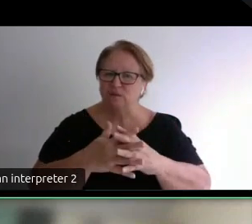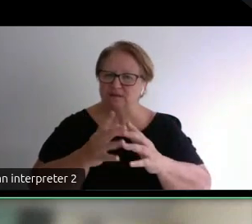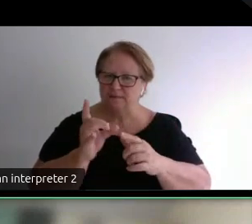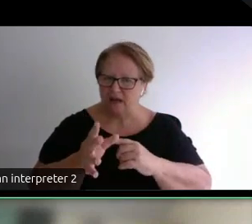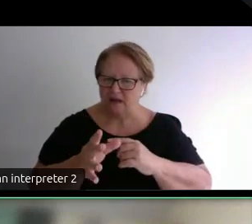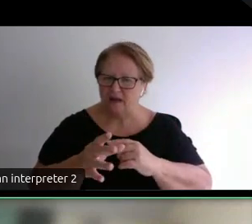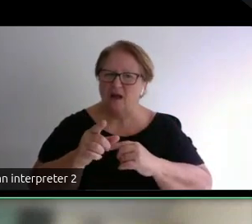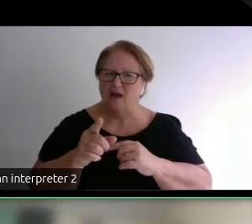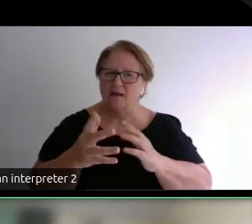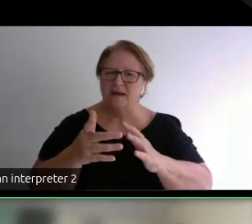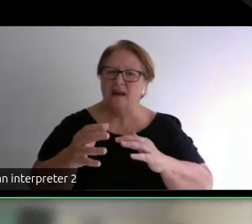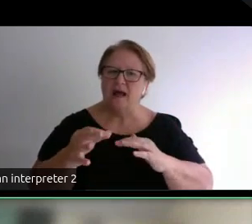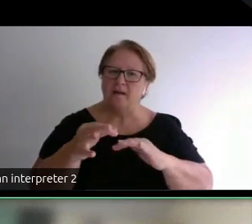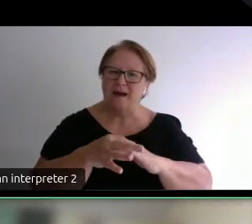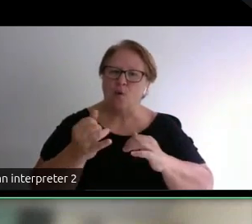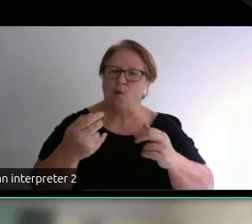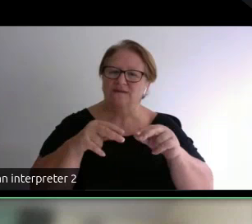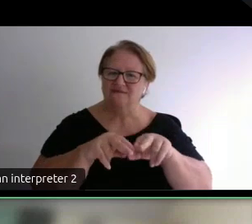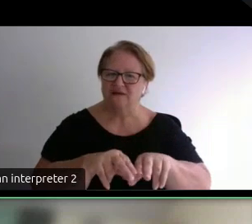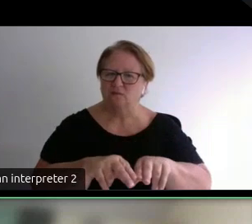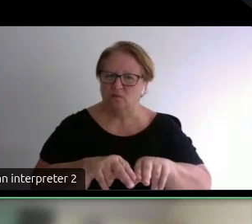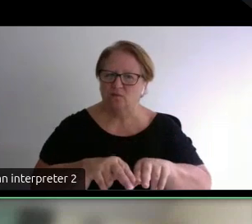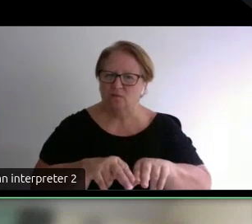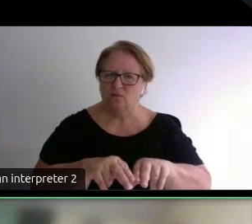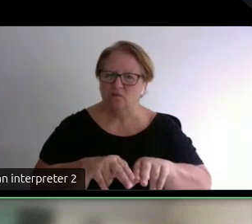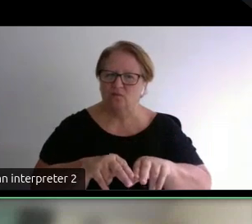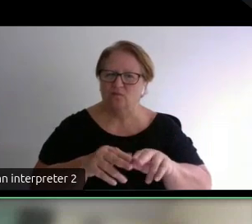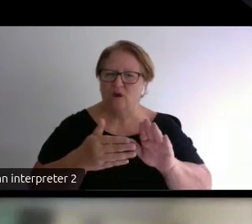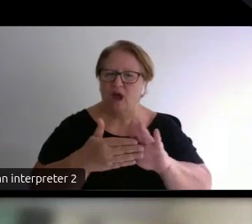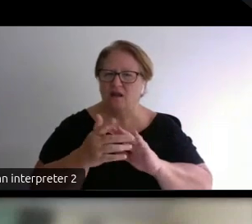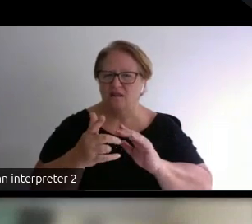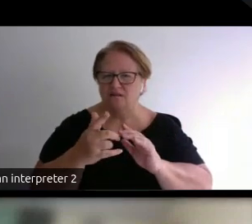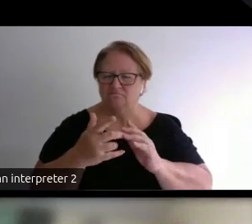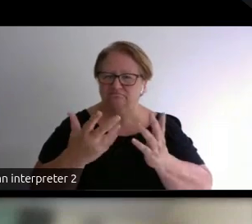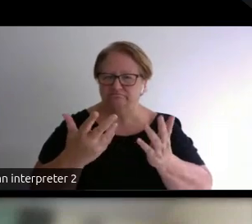facto relationship. So they fall within the jurisdiction of the family law act. Now you